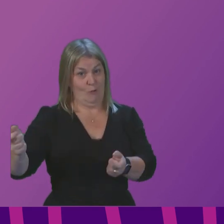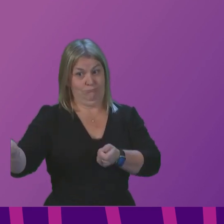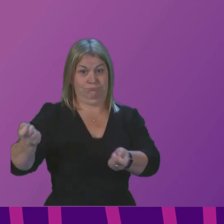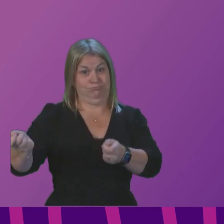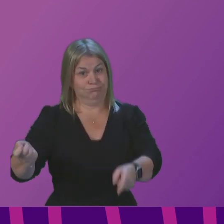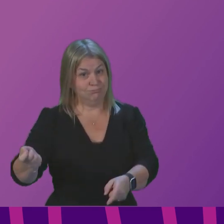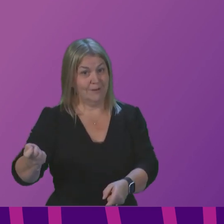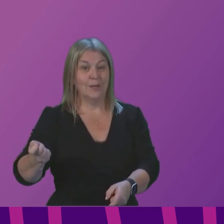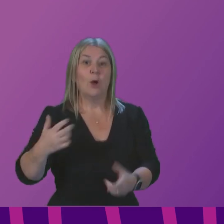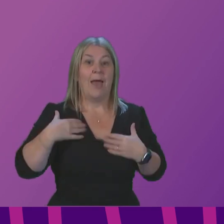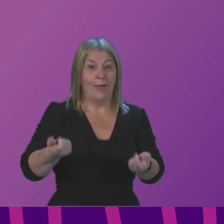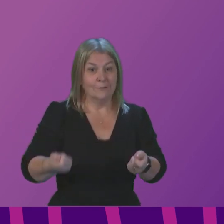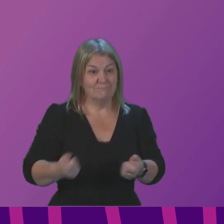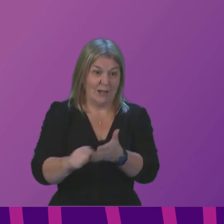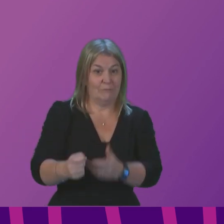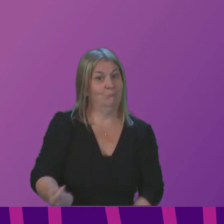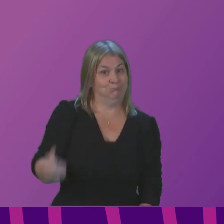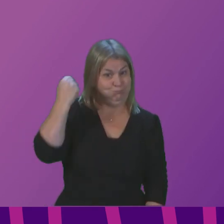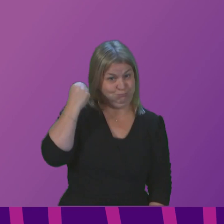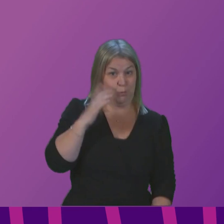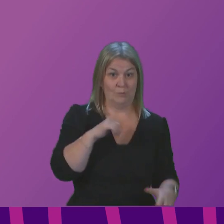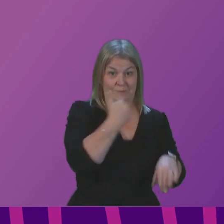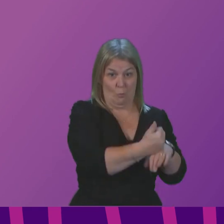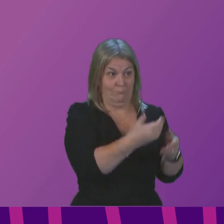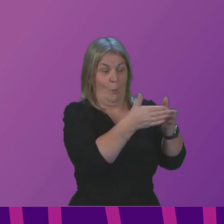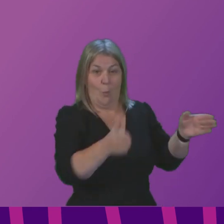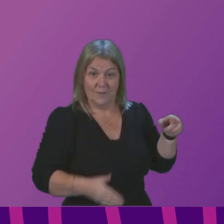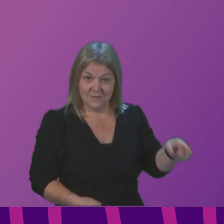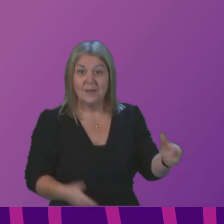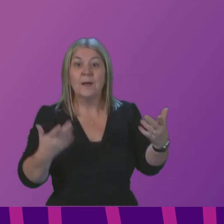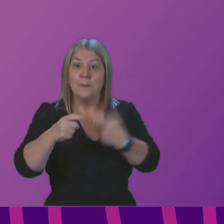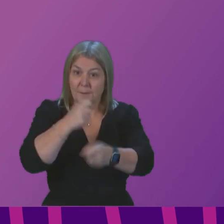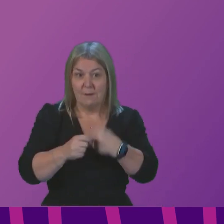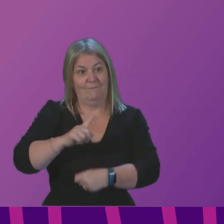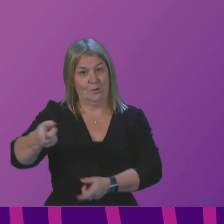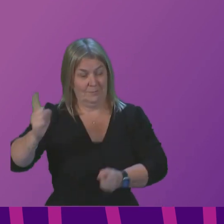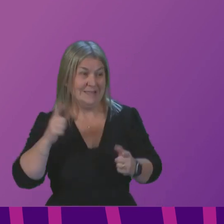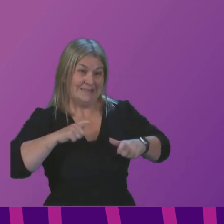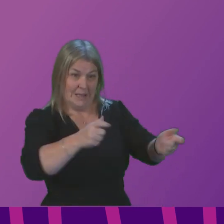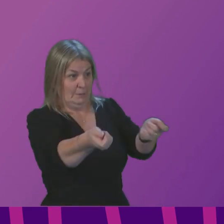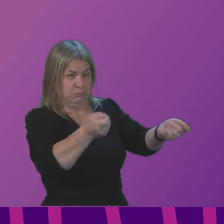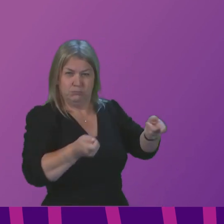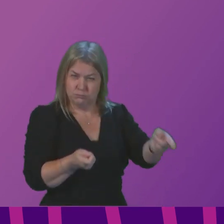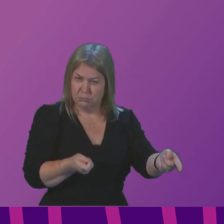when it was opened. Since then, water reports have been ignored; there have been deadly building flaws; patients have been getting infections; wards have closed; there have